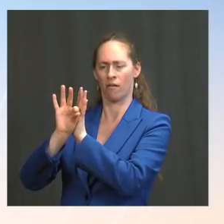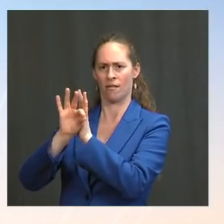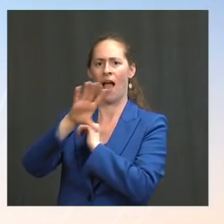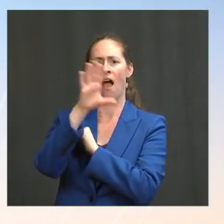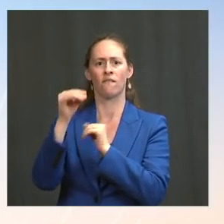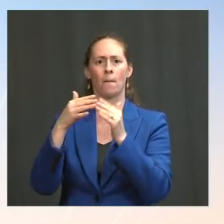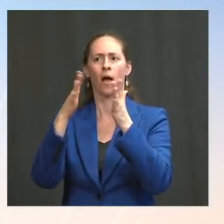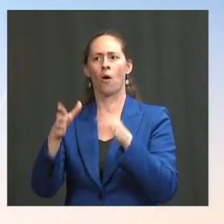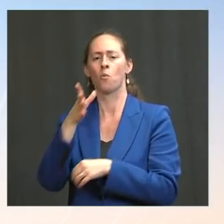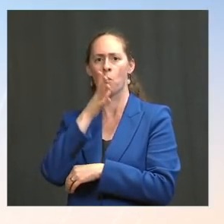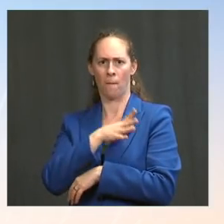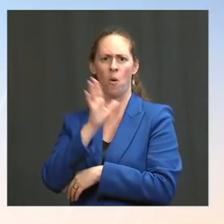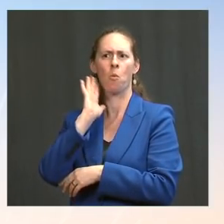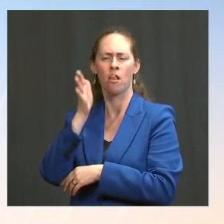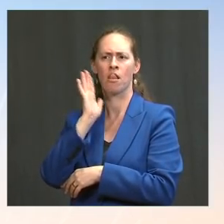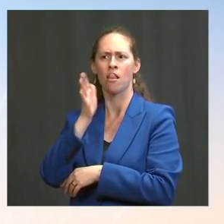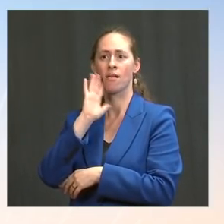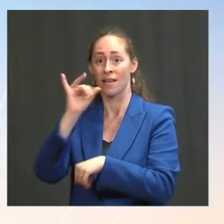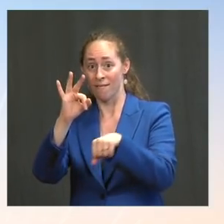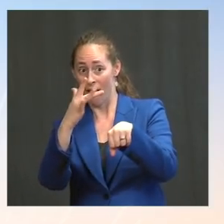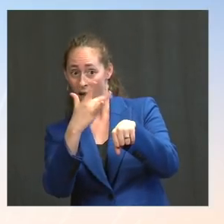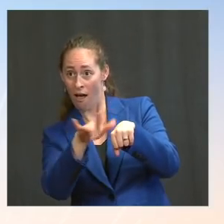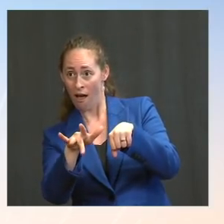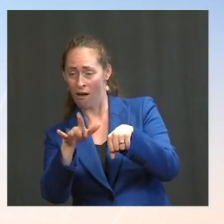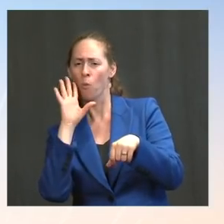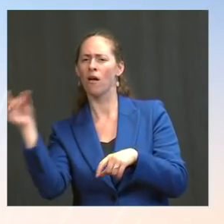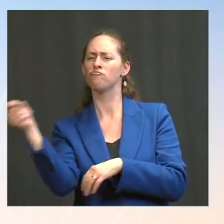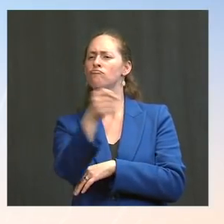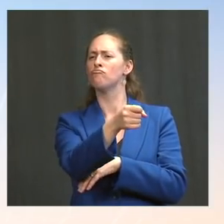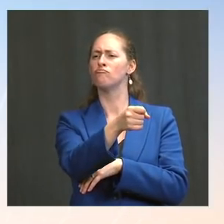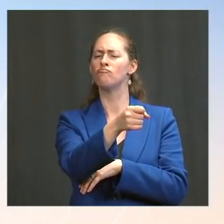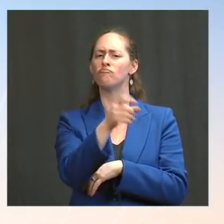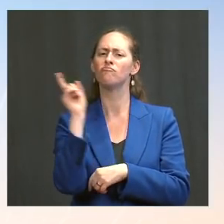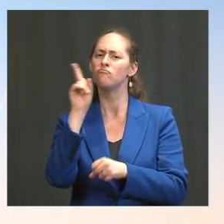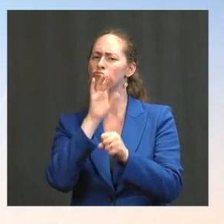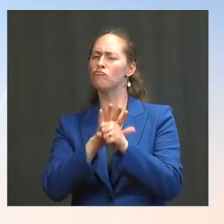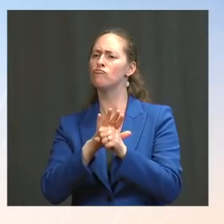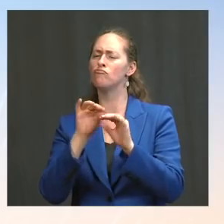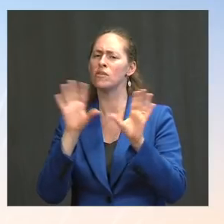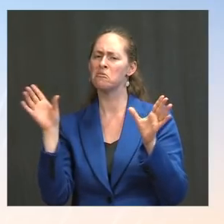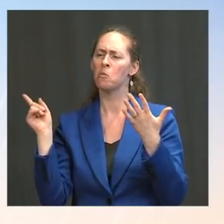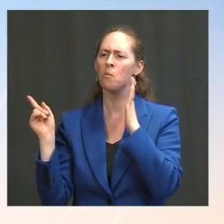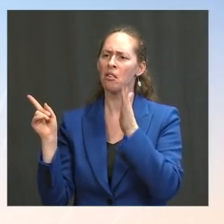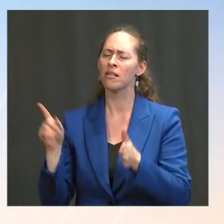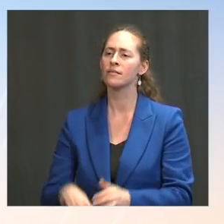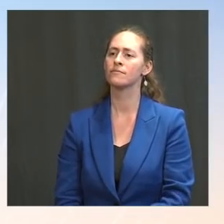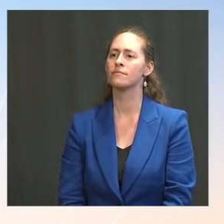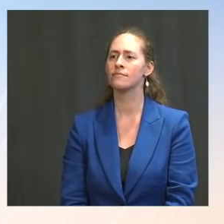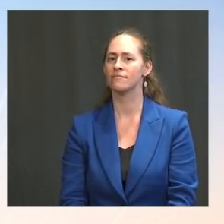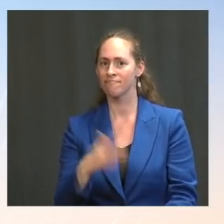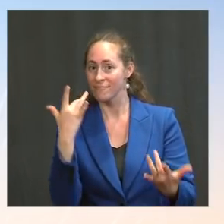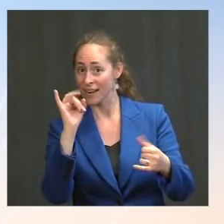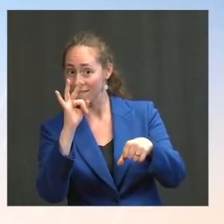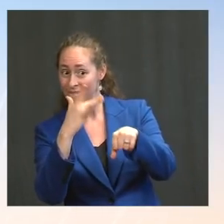should there be an opening while he's President. And he remains committed to that -- to that, should there be an opening. Go ahead, David.